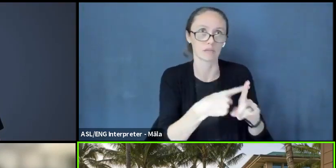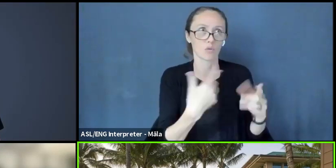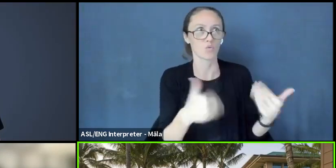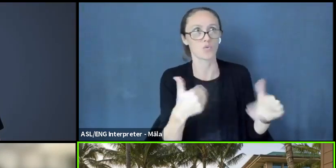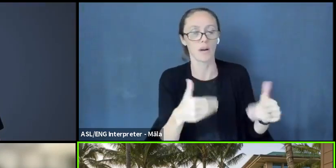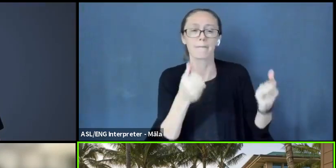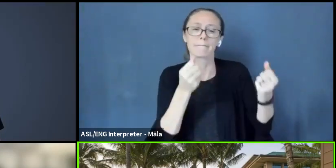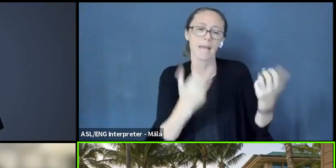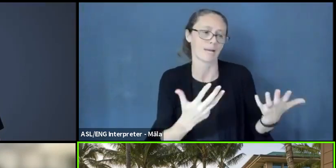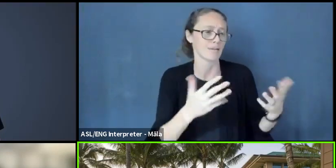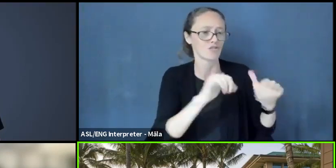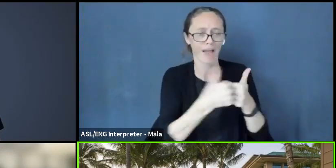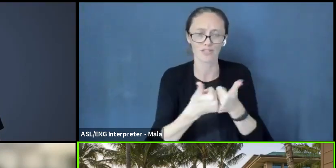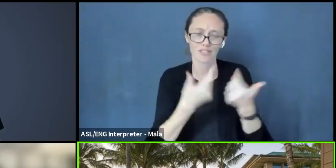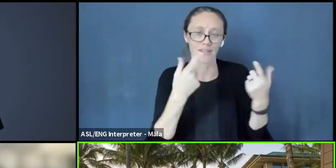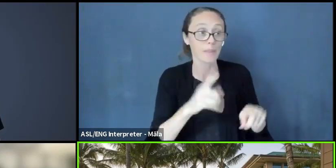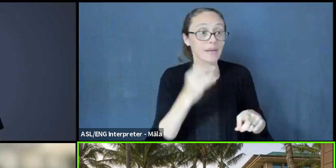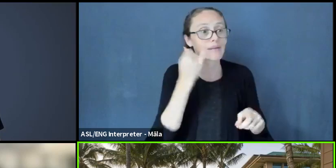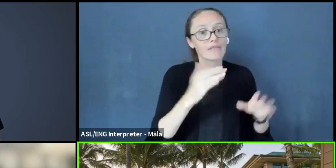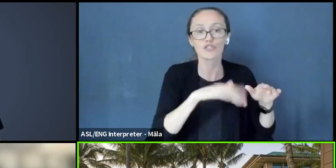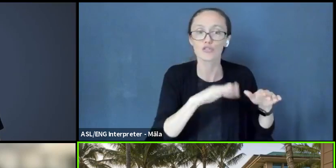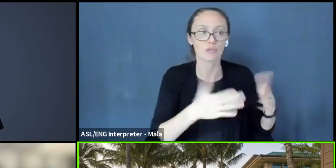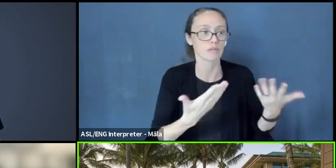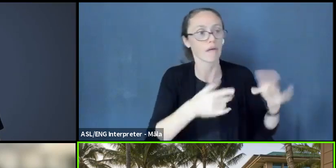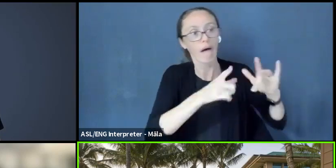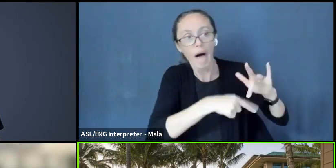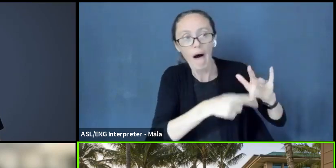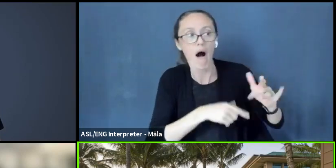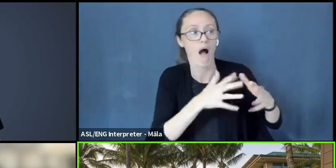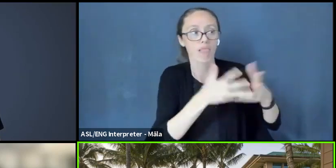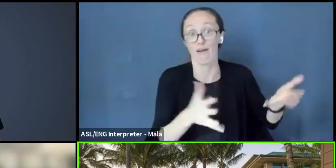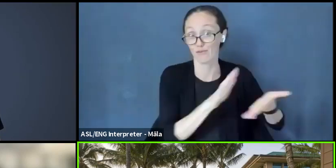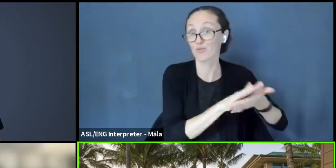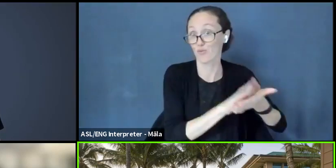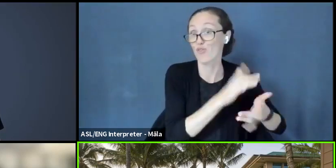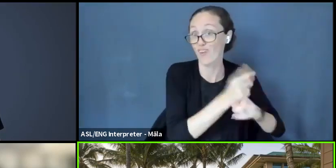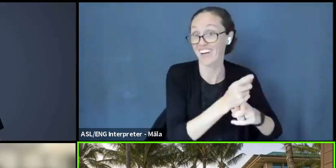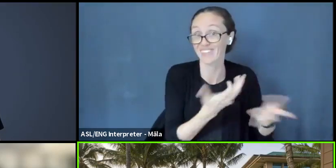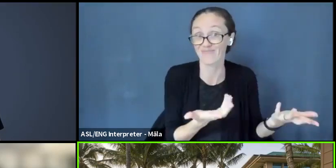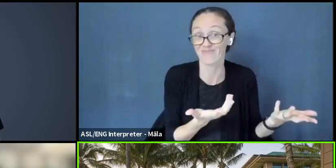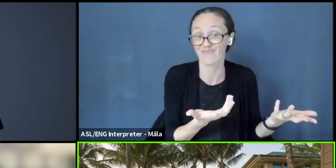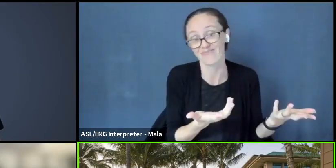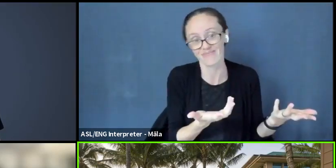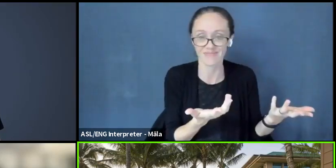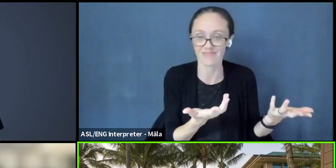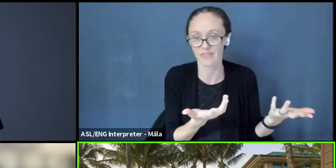that much school. So anyway, that is a long answer.